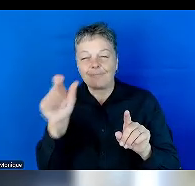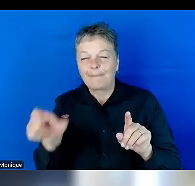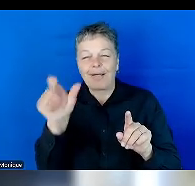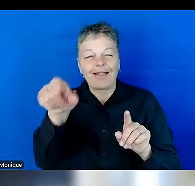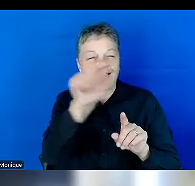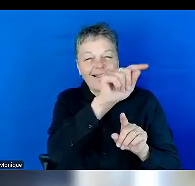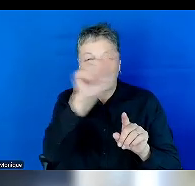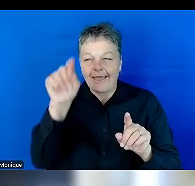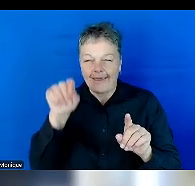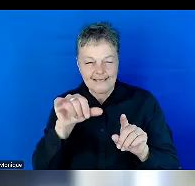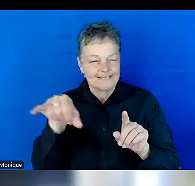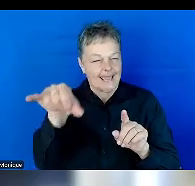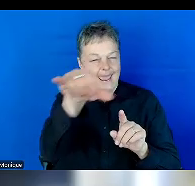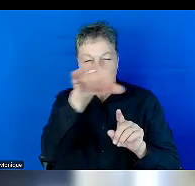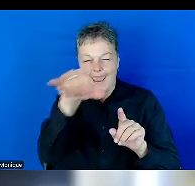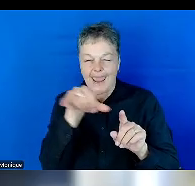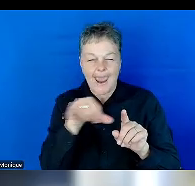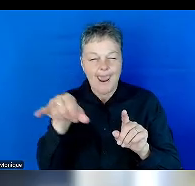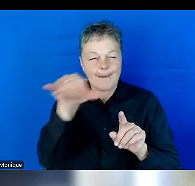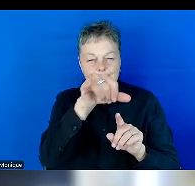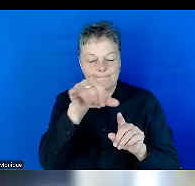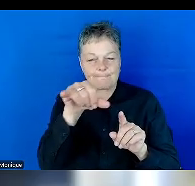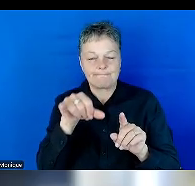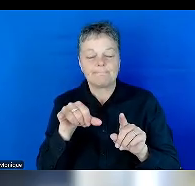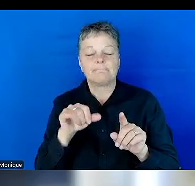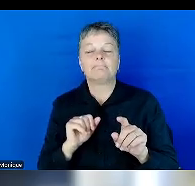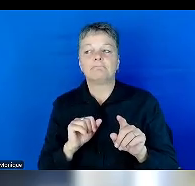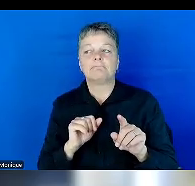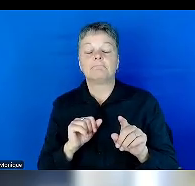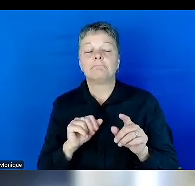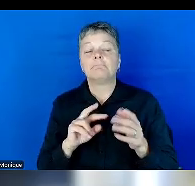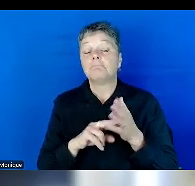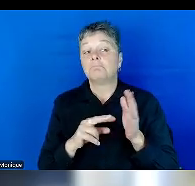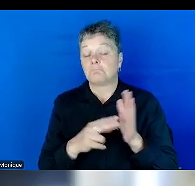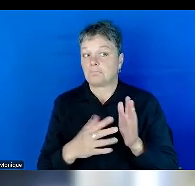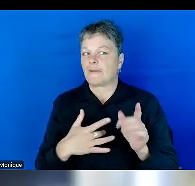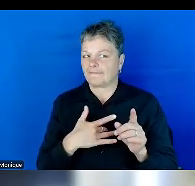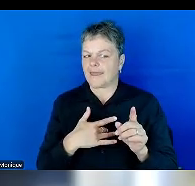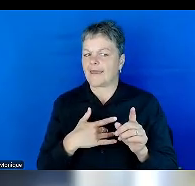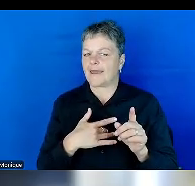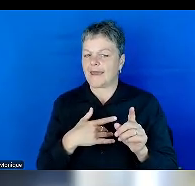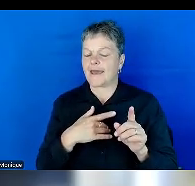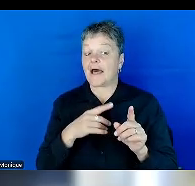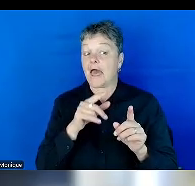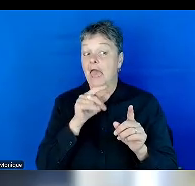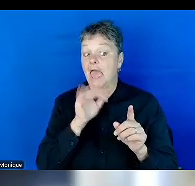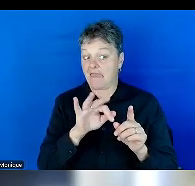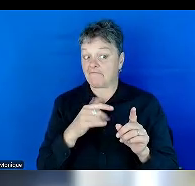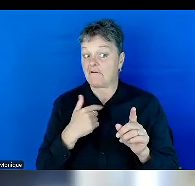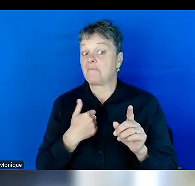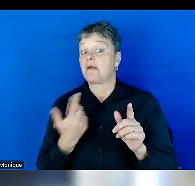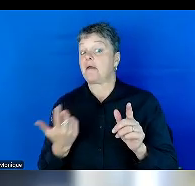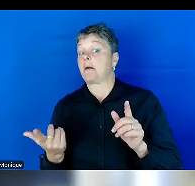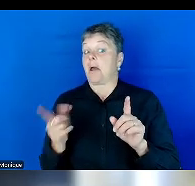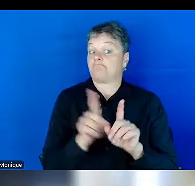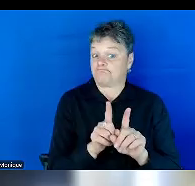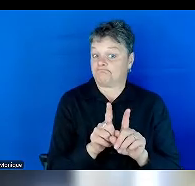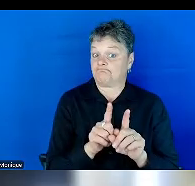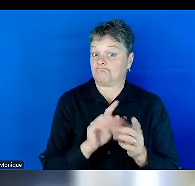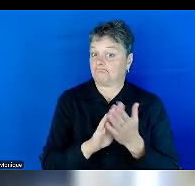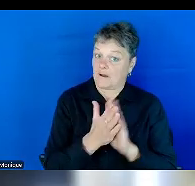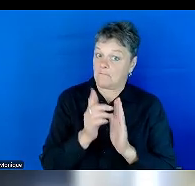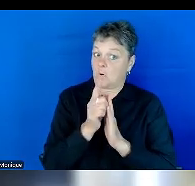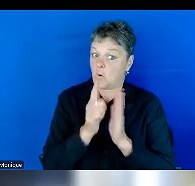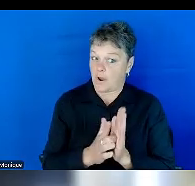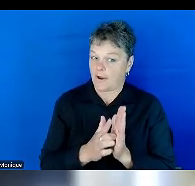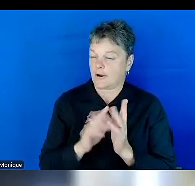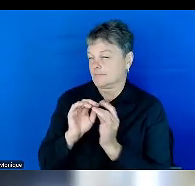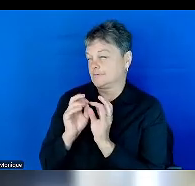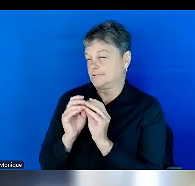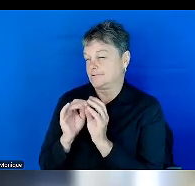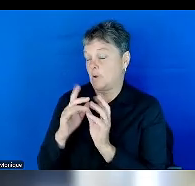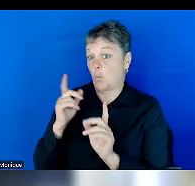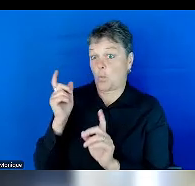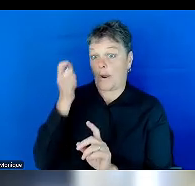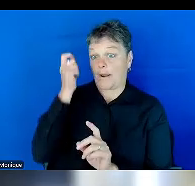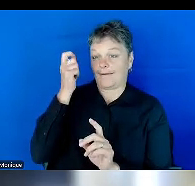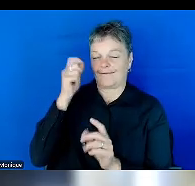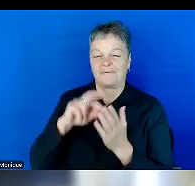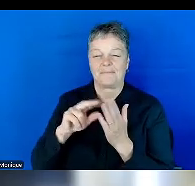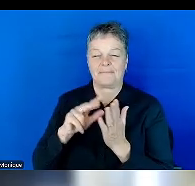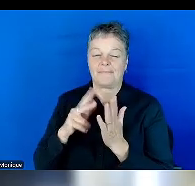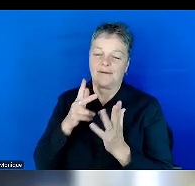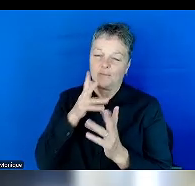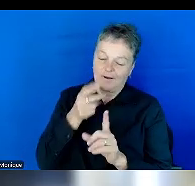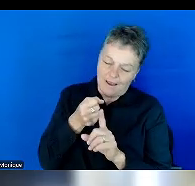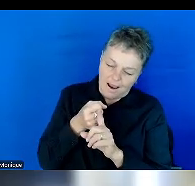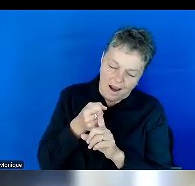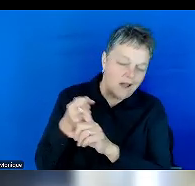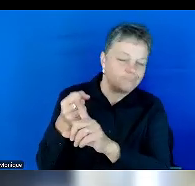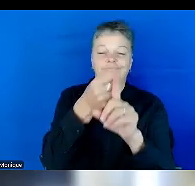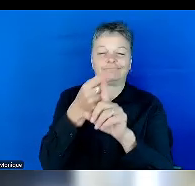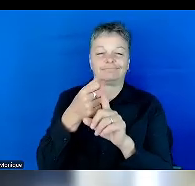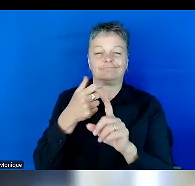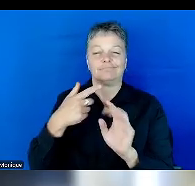particular will um will potentially change the law or change a policy um in a positive way for uh to